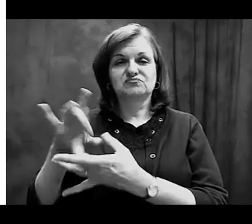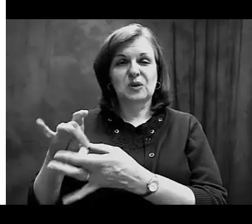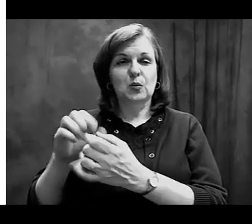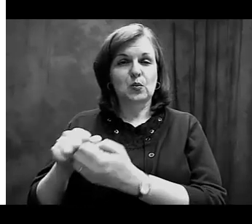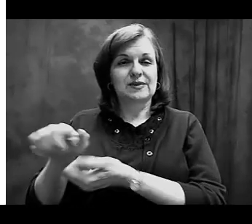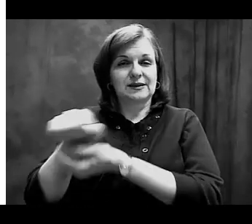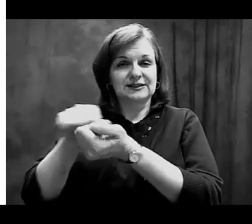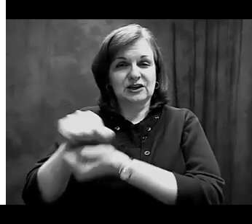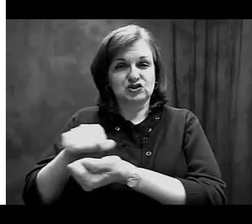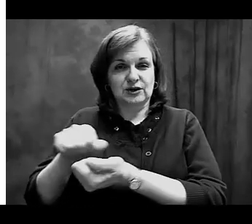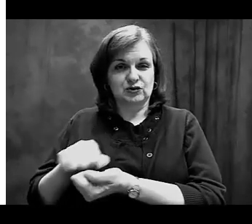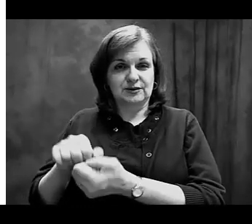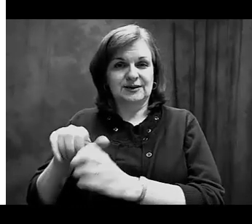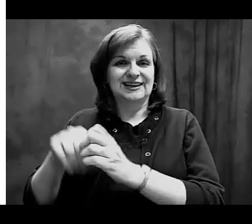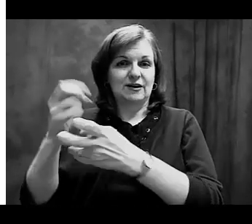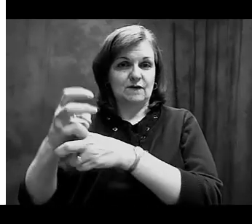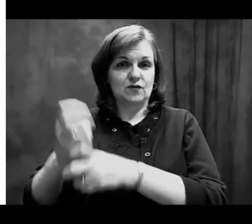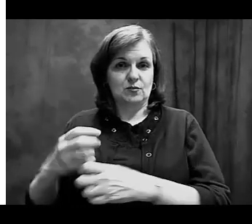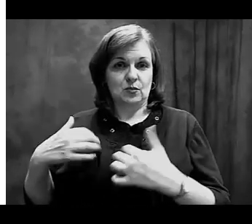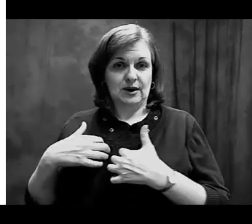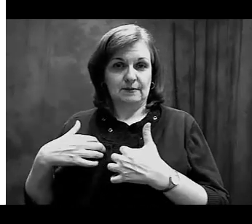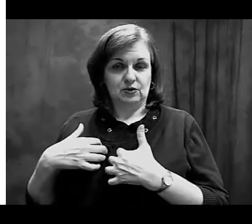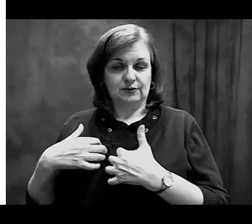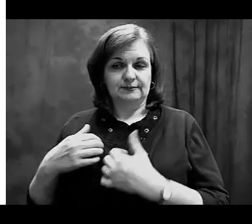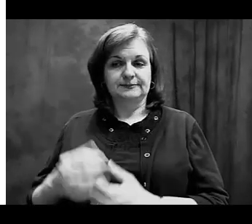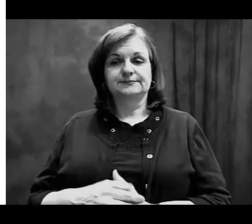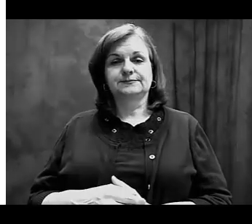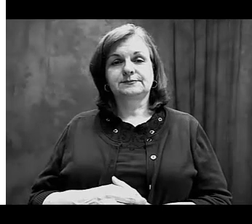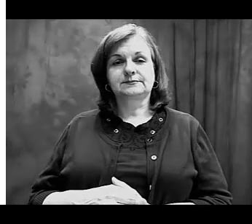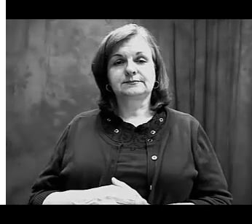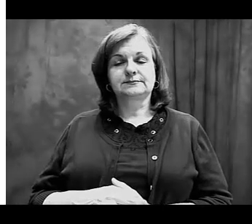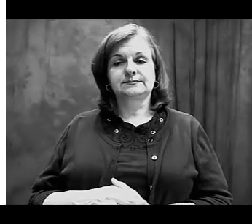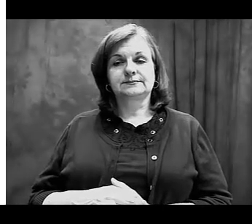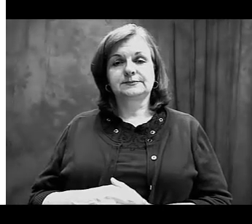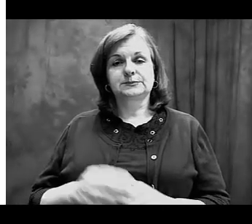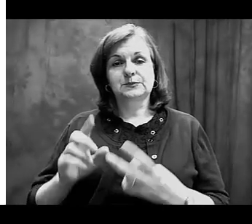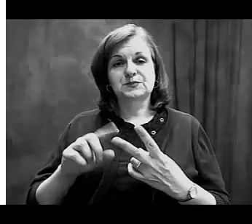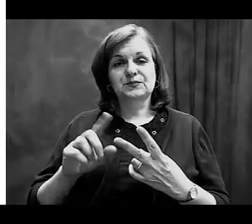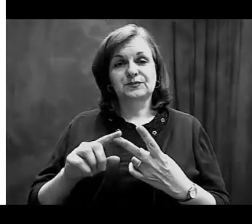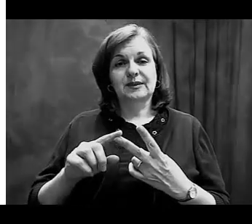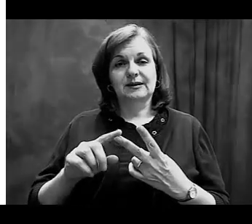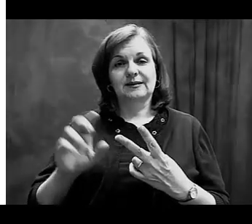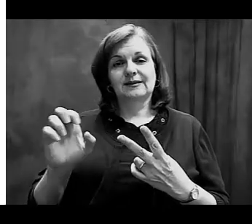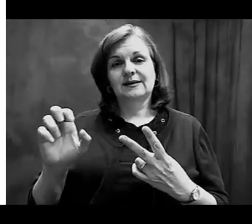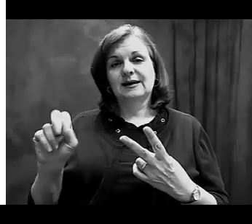exocrine function being associated with digestion in vertebrates